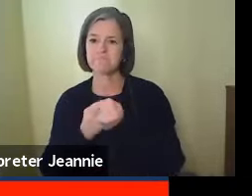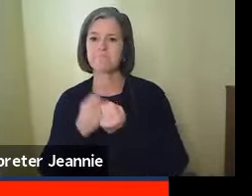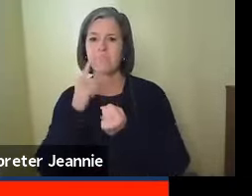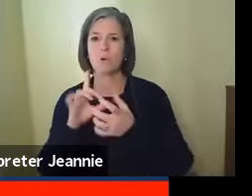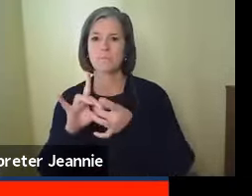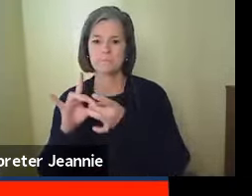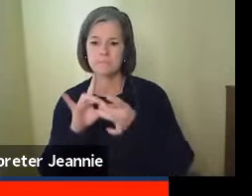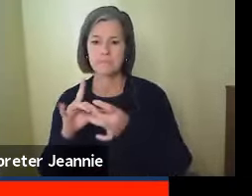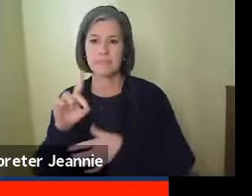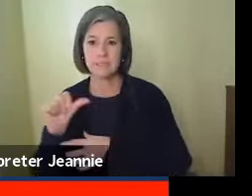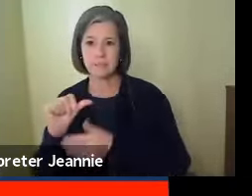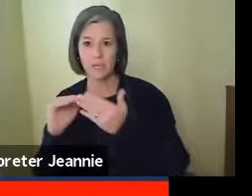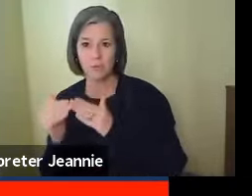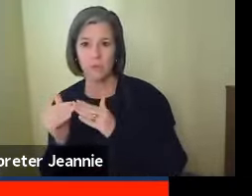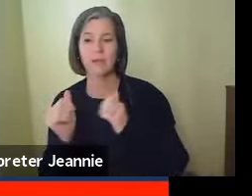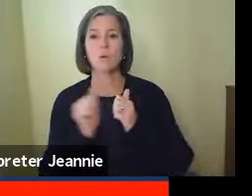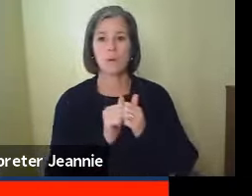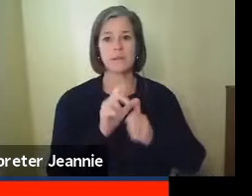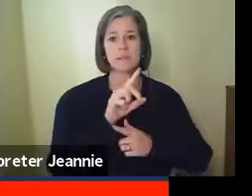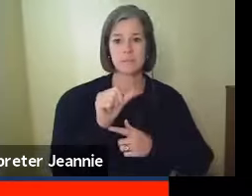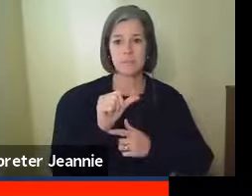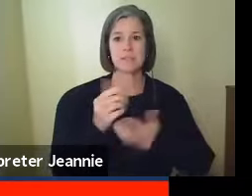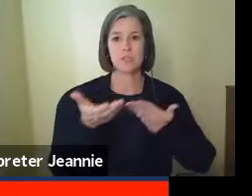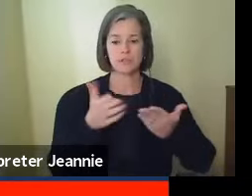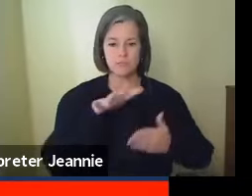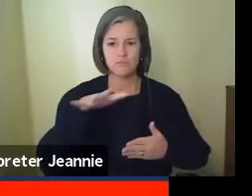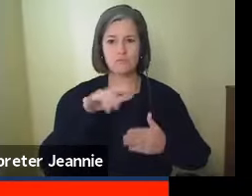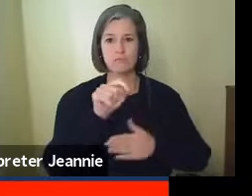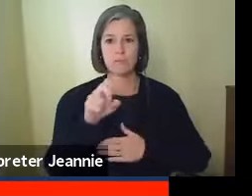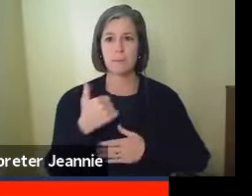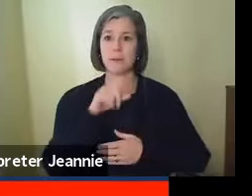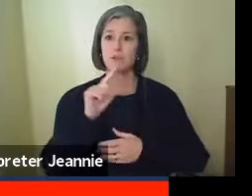with the disability services in Tennessee making sure we are all working together.